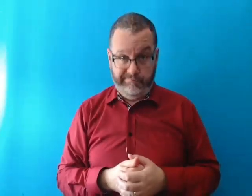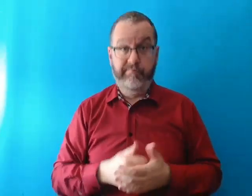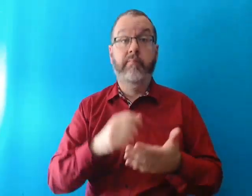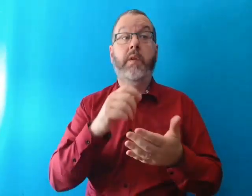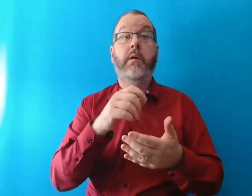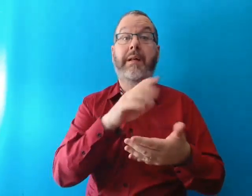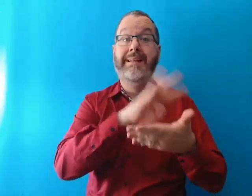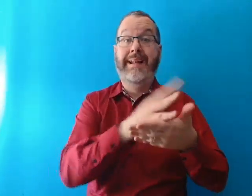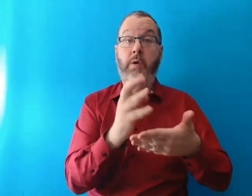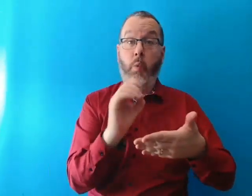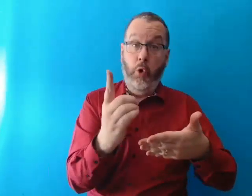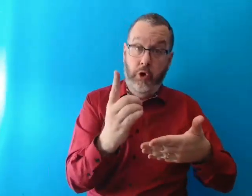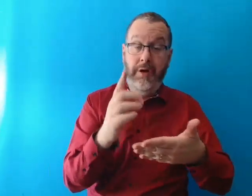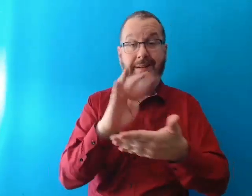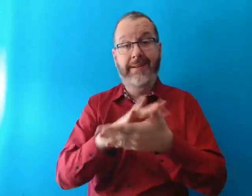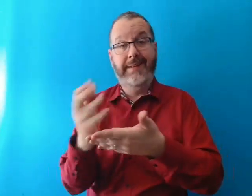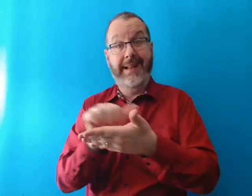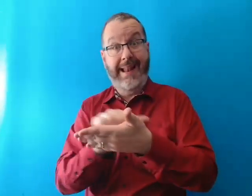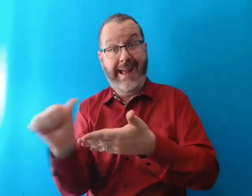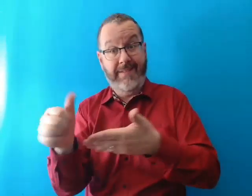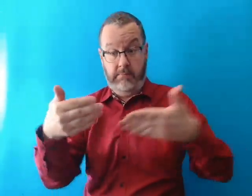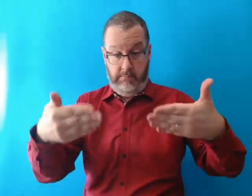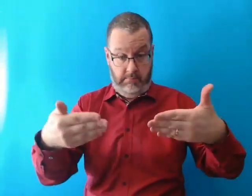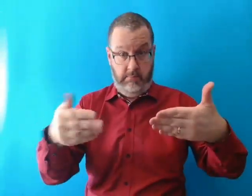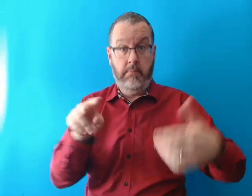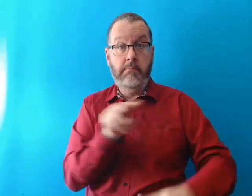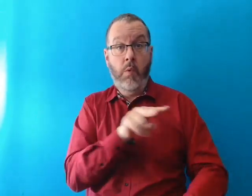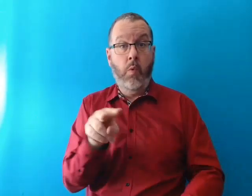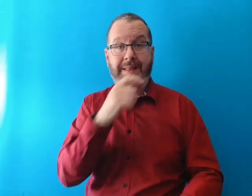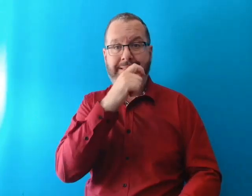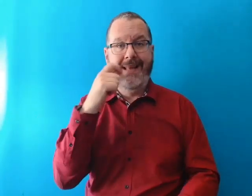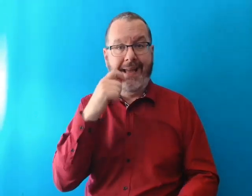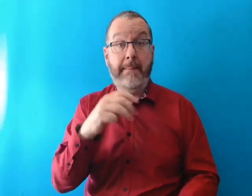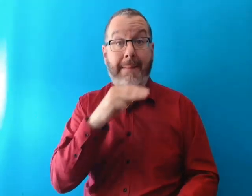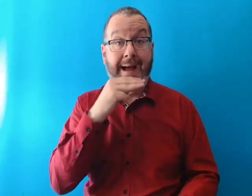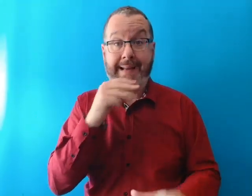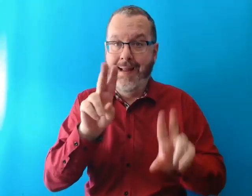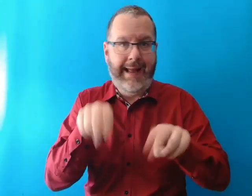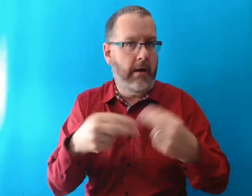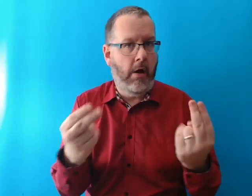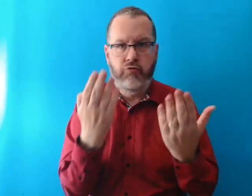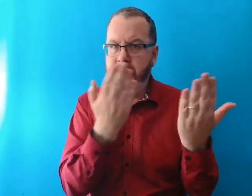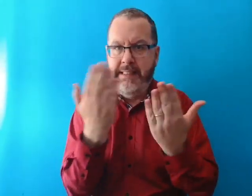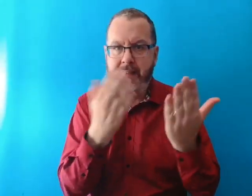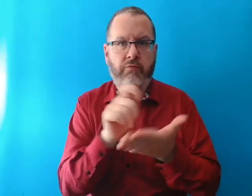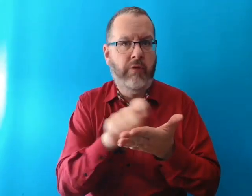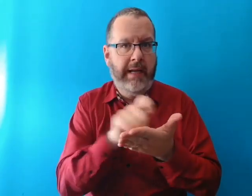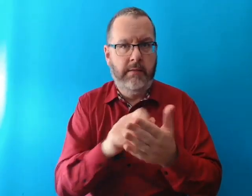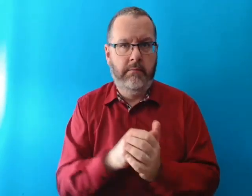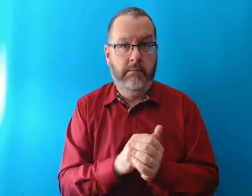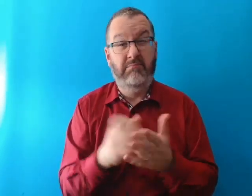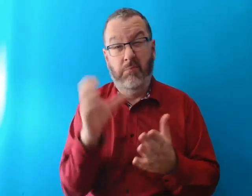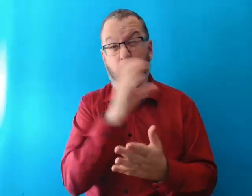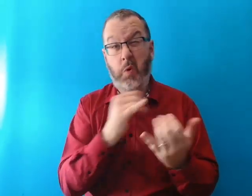Mike was described as being unable to read in the Census form both years, 1901 and 1911.